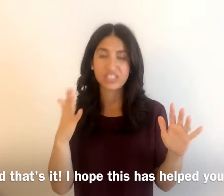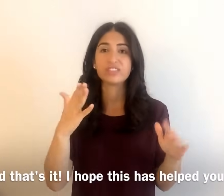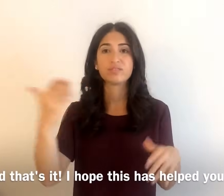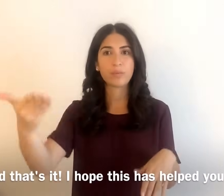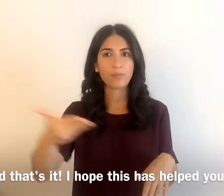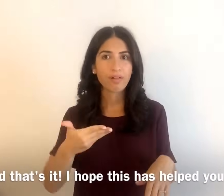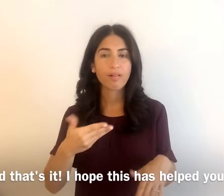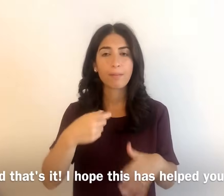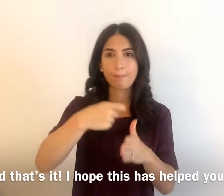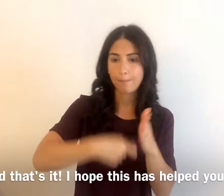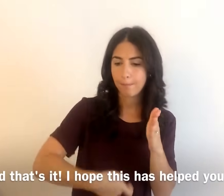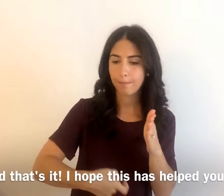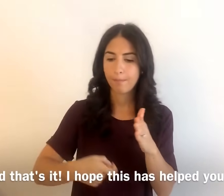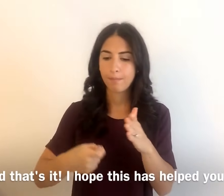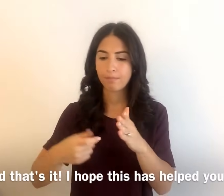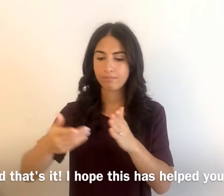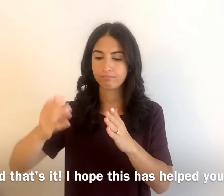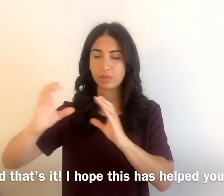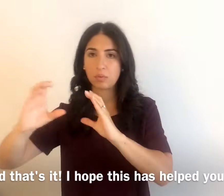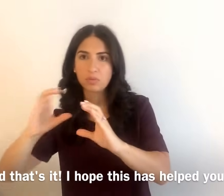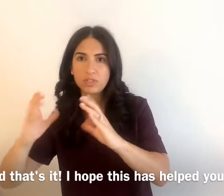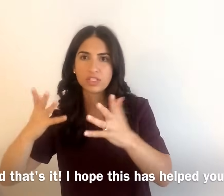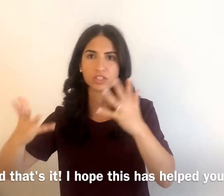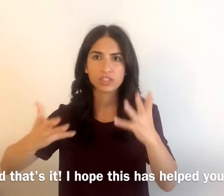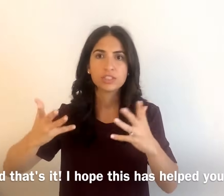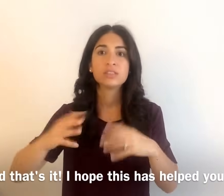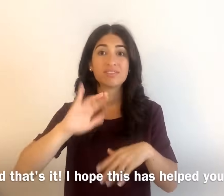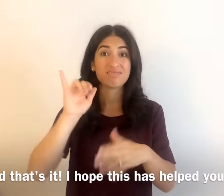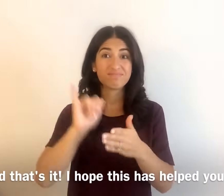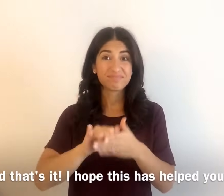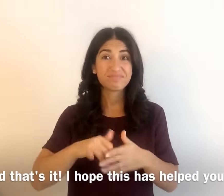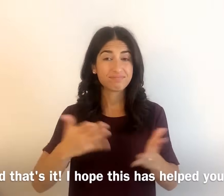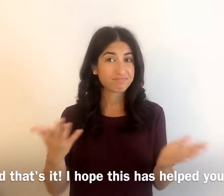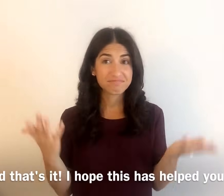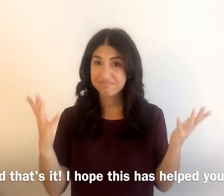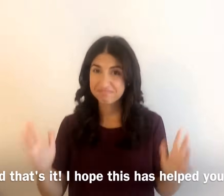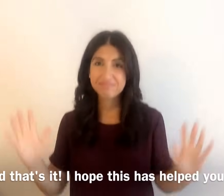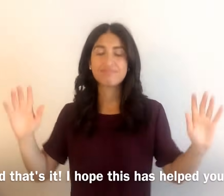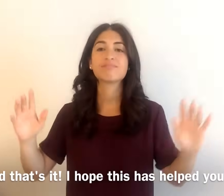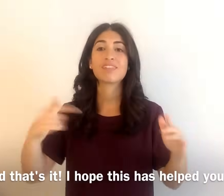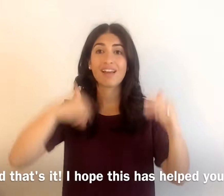otherwise that's it! You've got WELCOME, COST, communication methods...